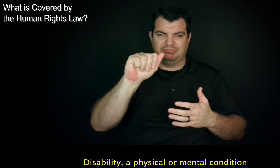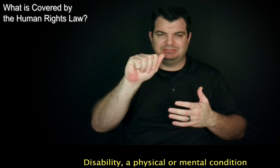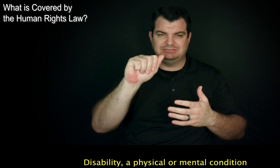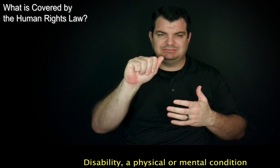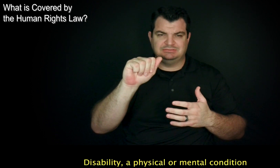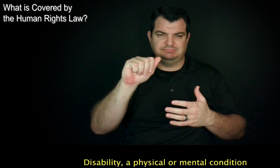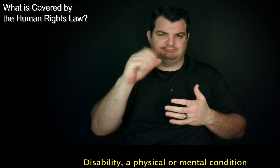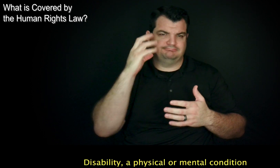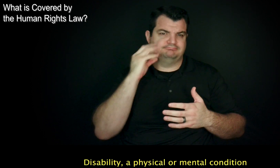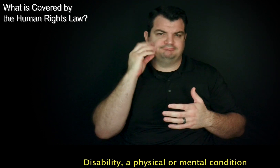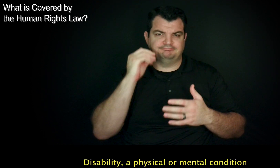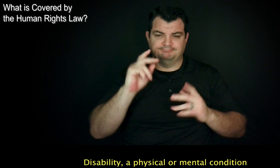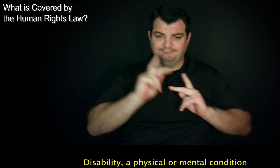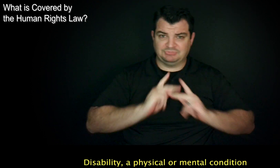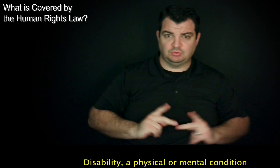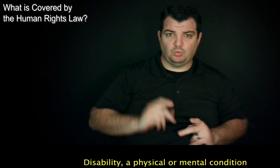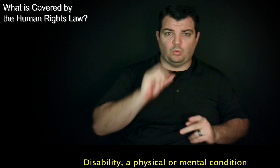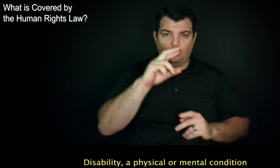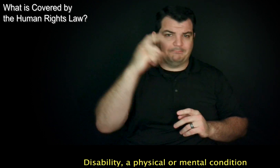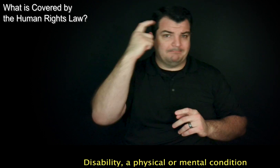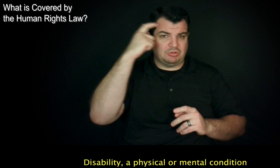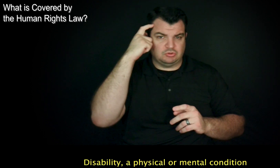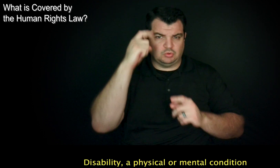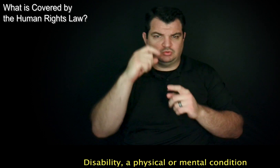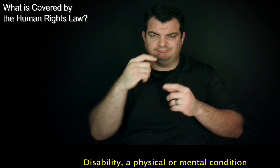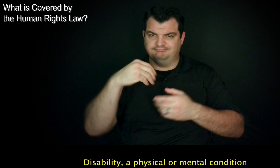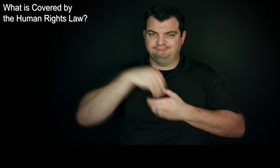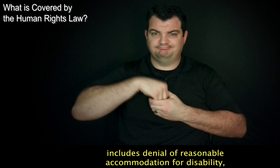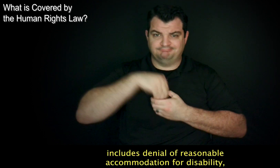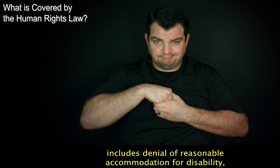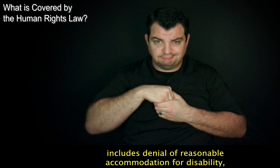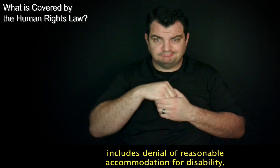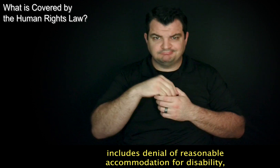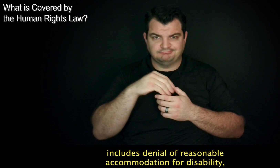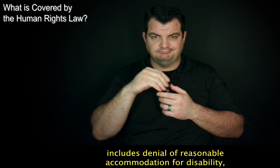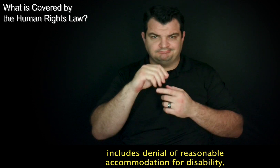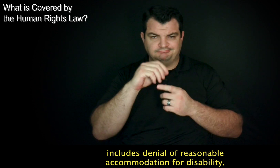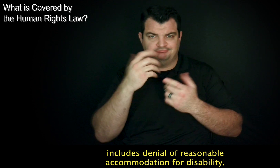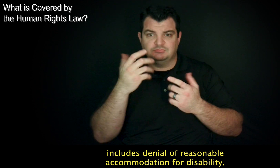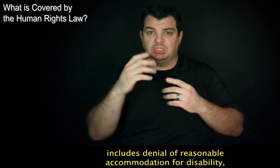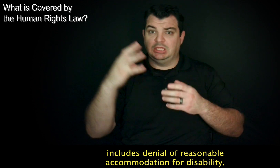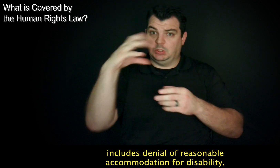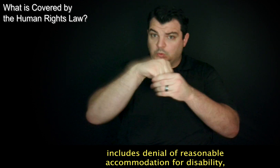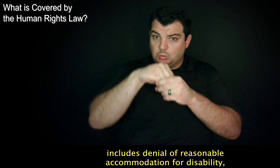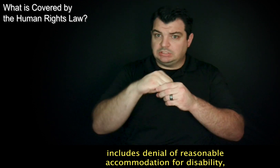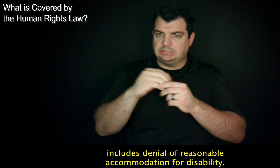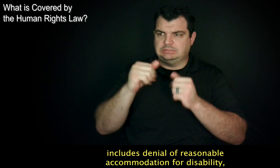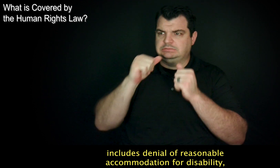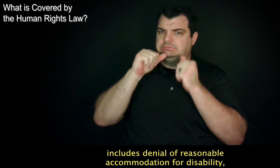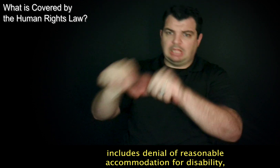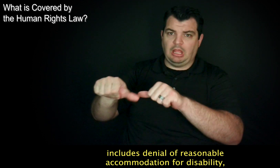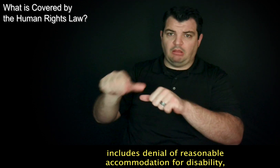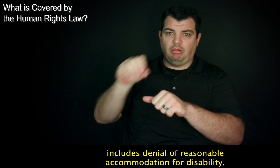Disability, a physical or mental condition includes denial of reasonable accommodation for disability,